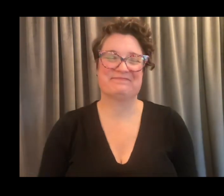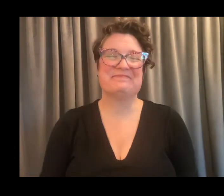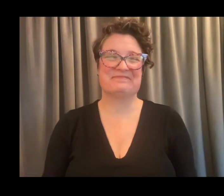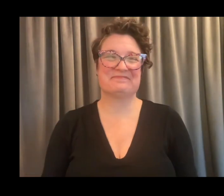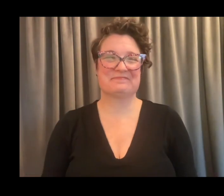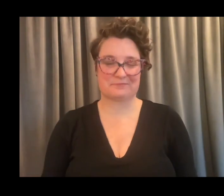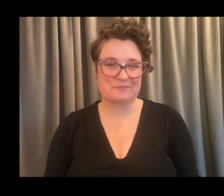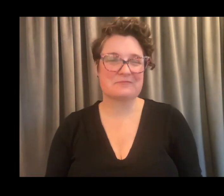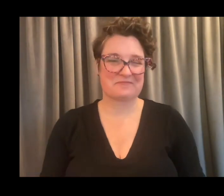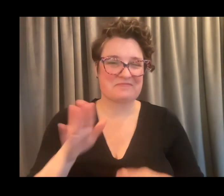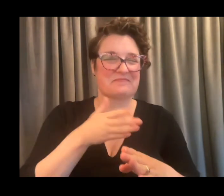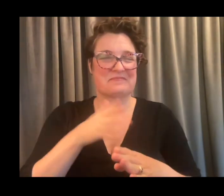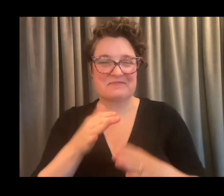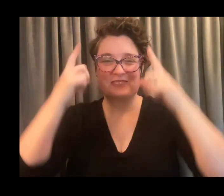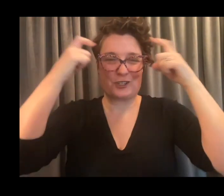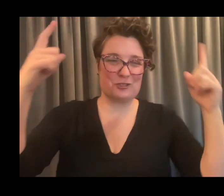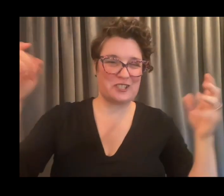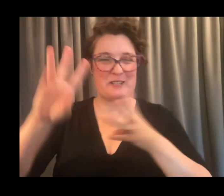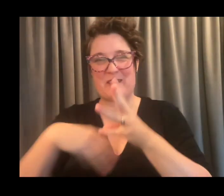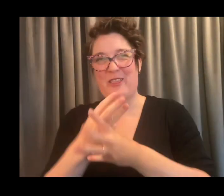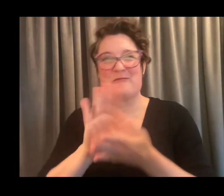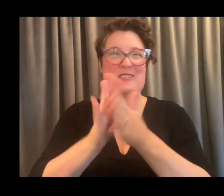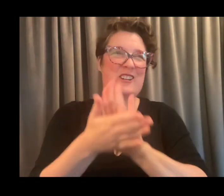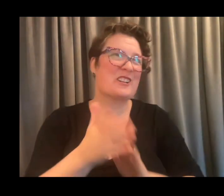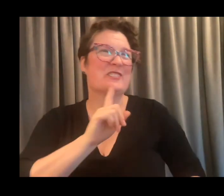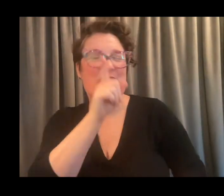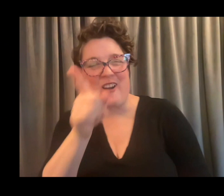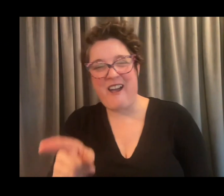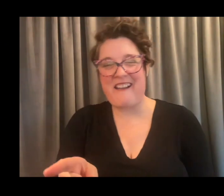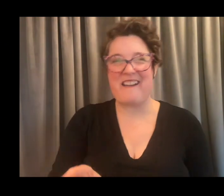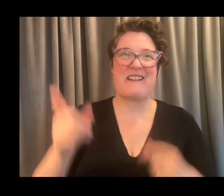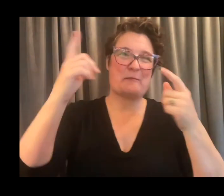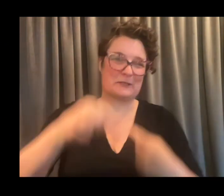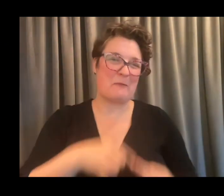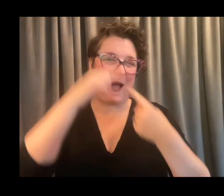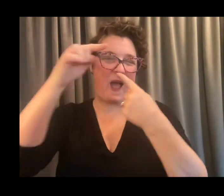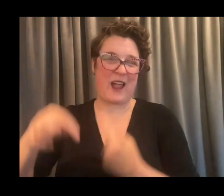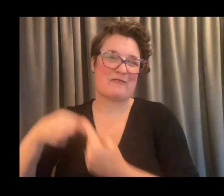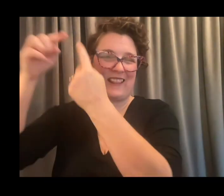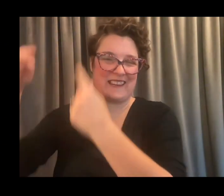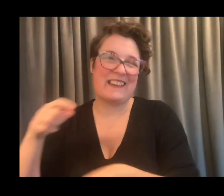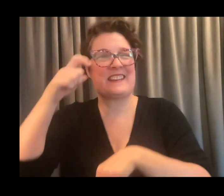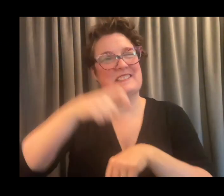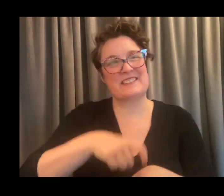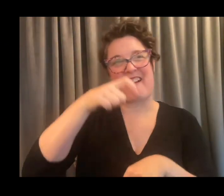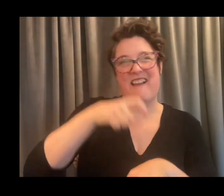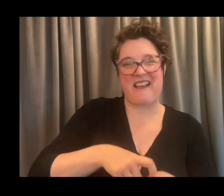We're dreaming the World to Come, spiraling in time.